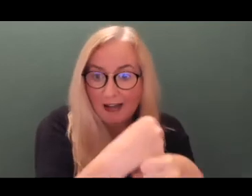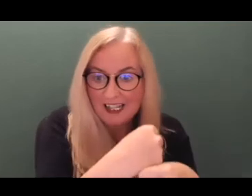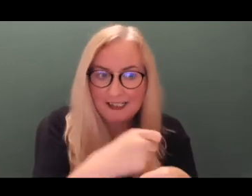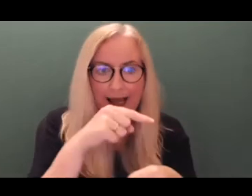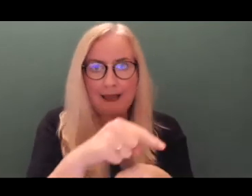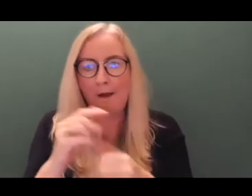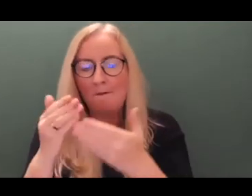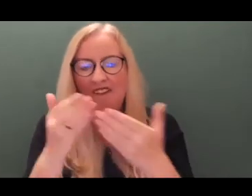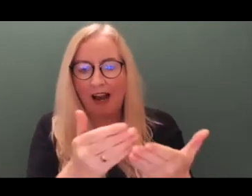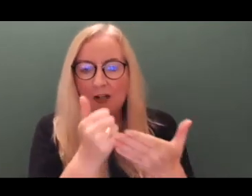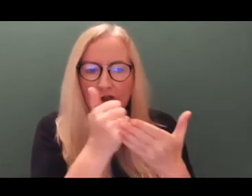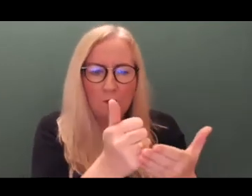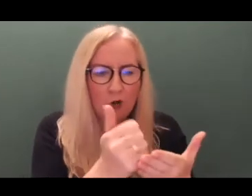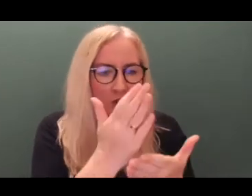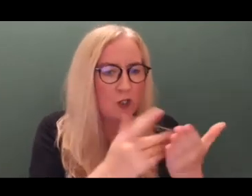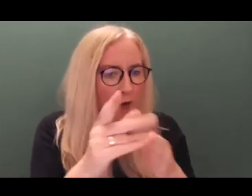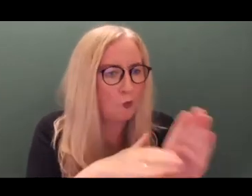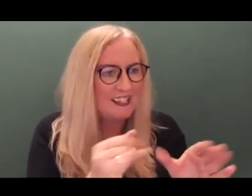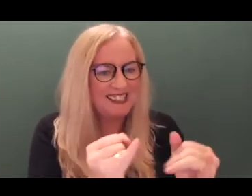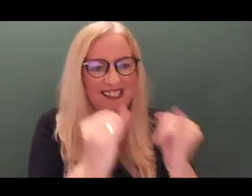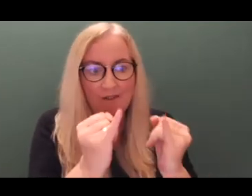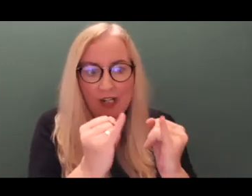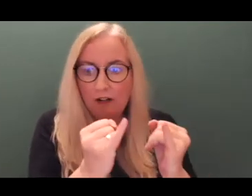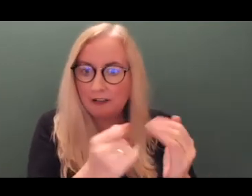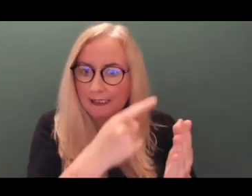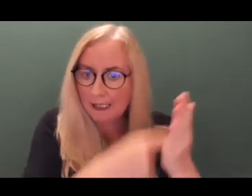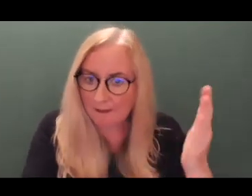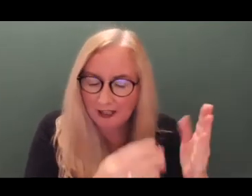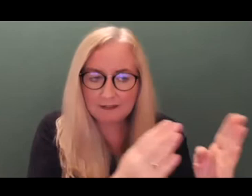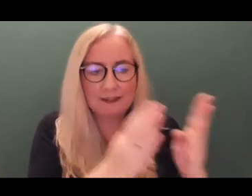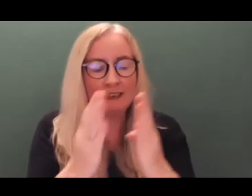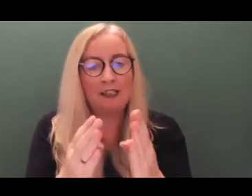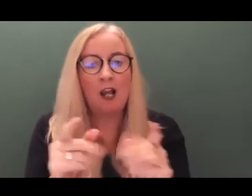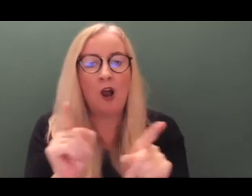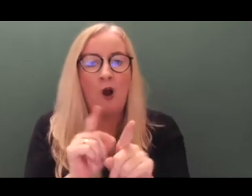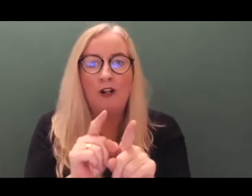someone with a severe disability, for Harried professionals, we have seen the duress they've